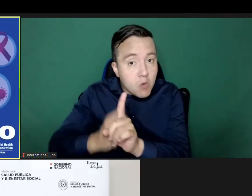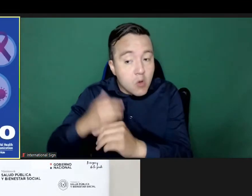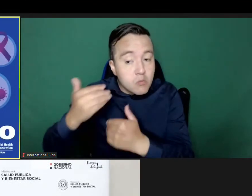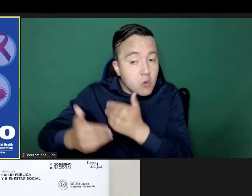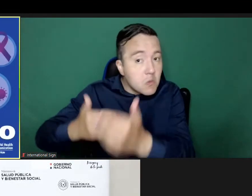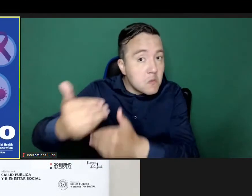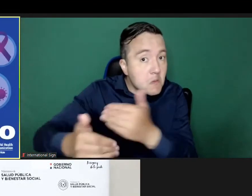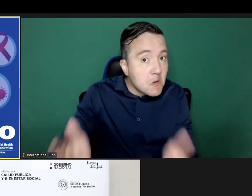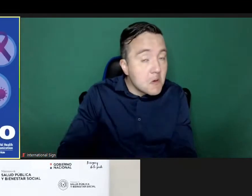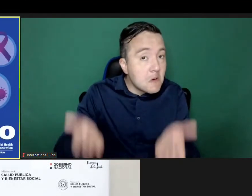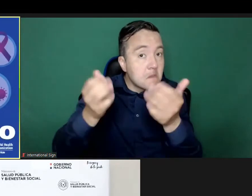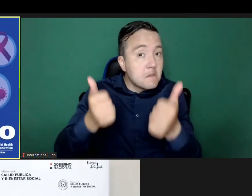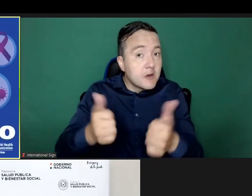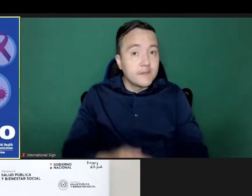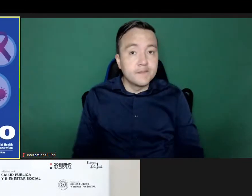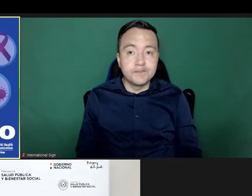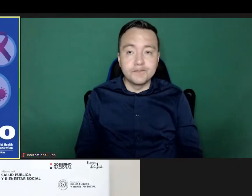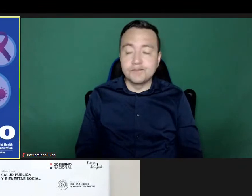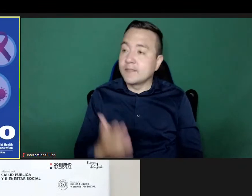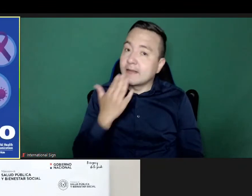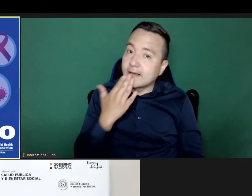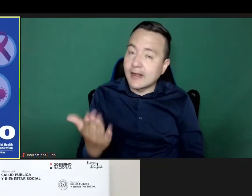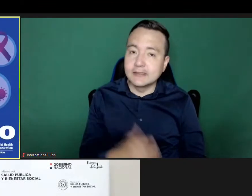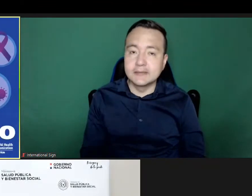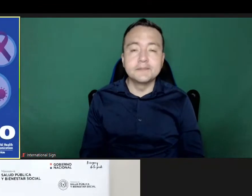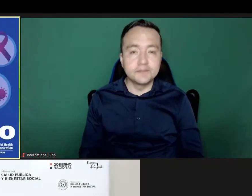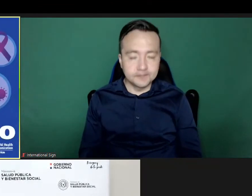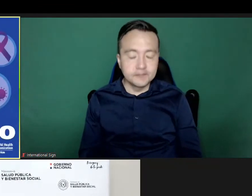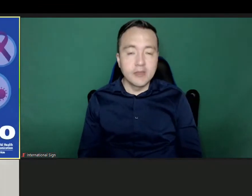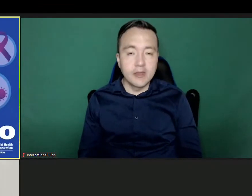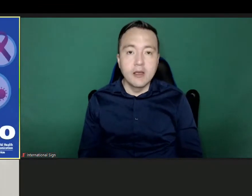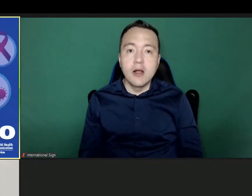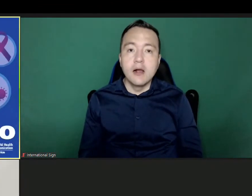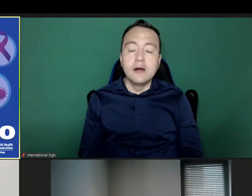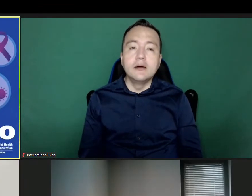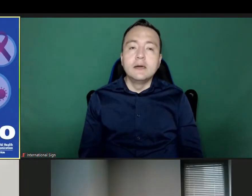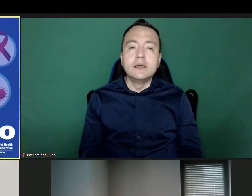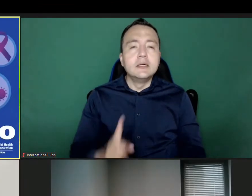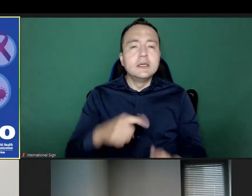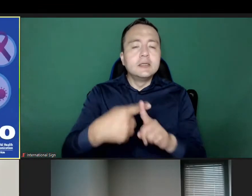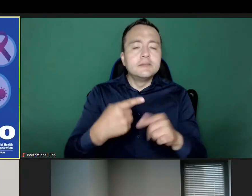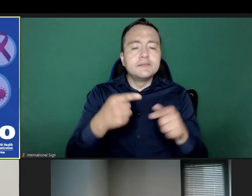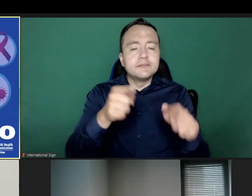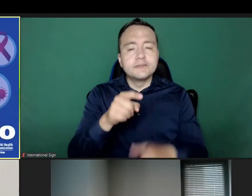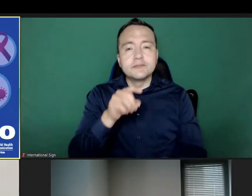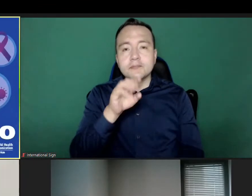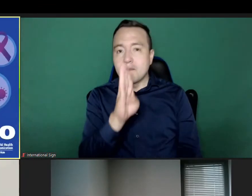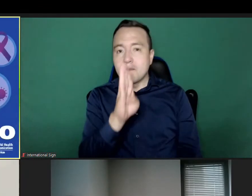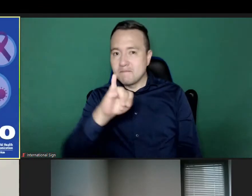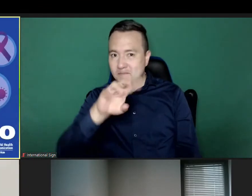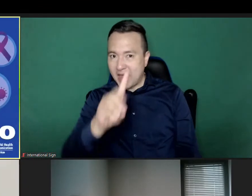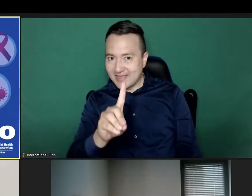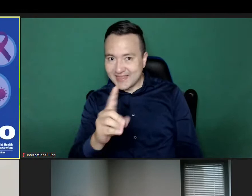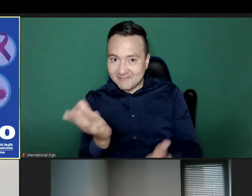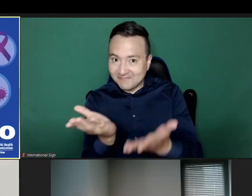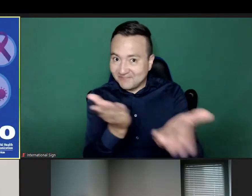The IDB. Over to you, Dr. Regalia, for some reflections on investment on primary care versus public